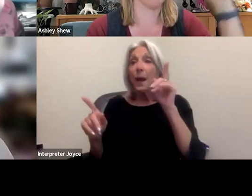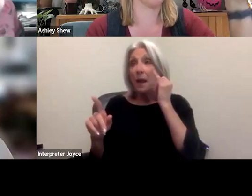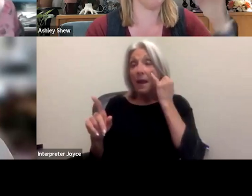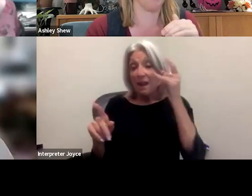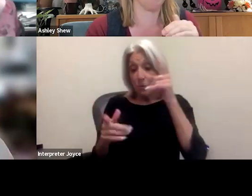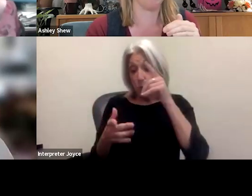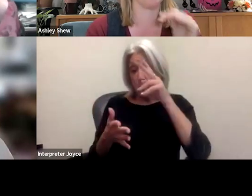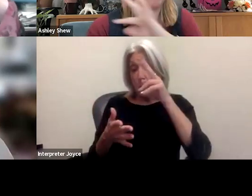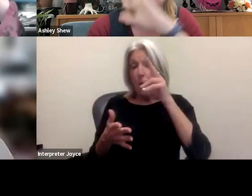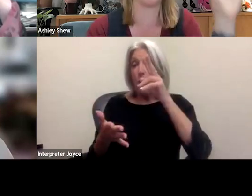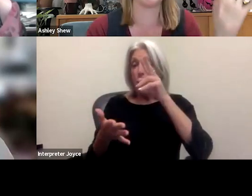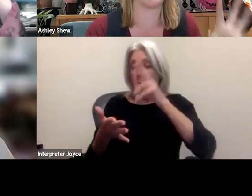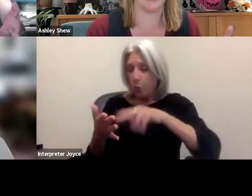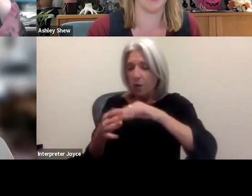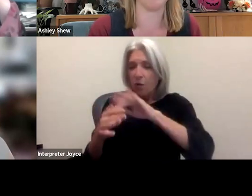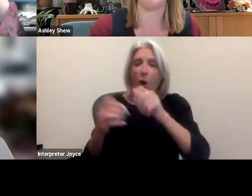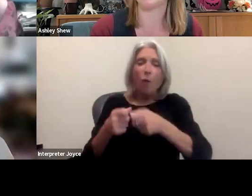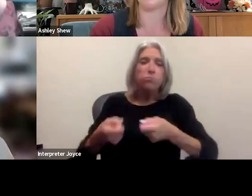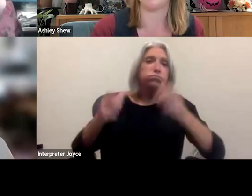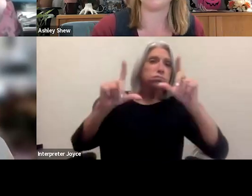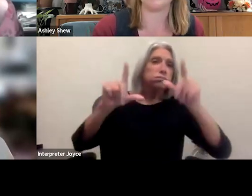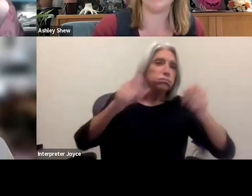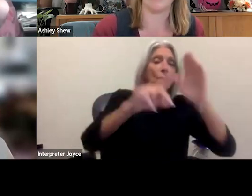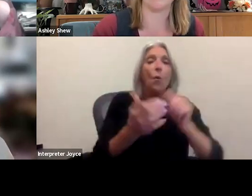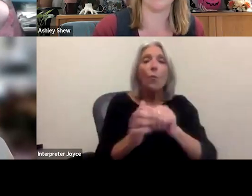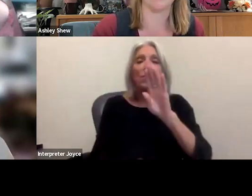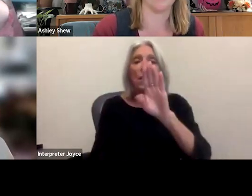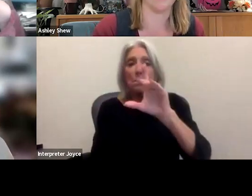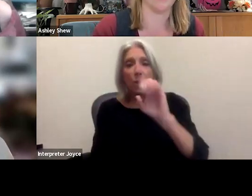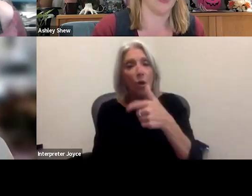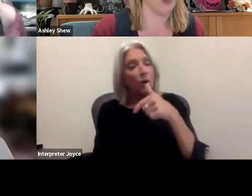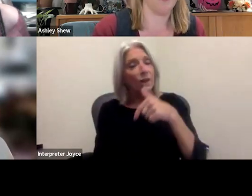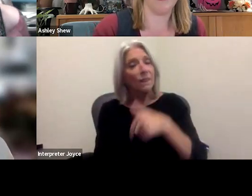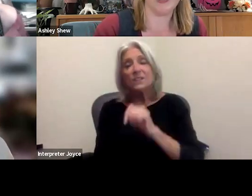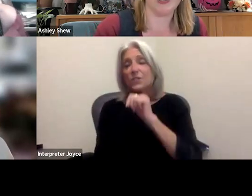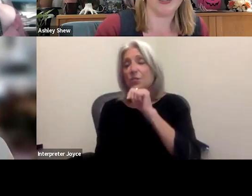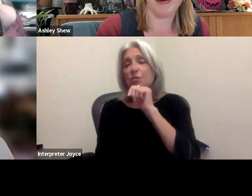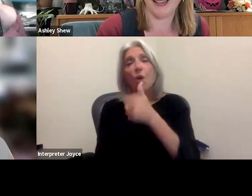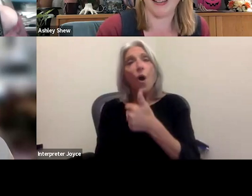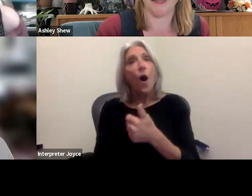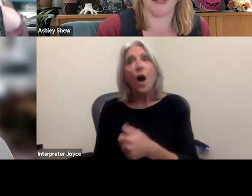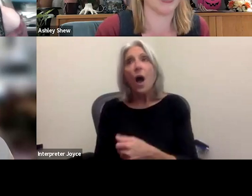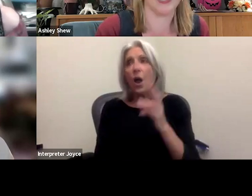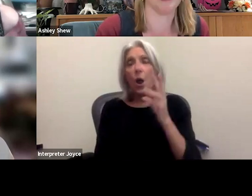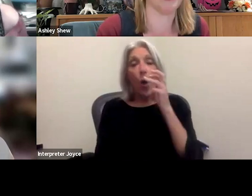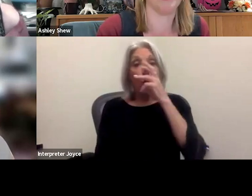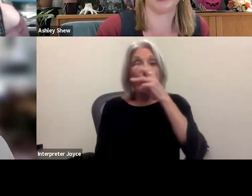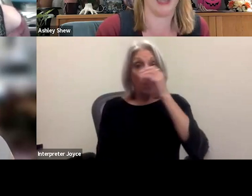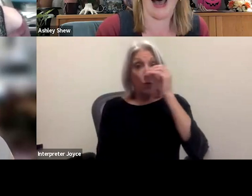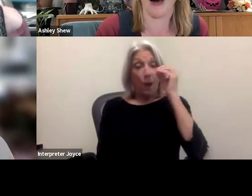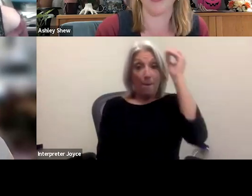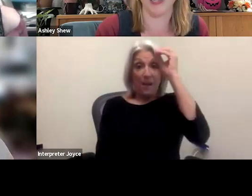and all of these blog posts and all of these things that I have, this is not a weird opinion for disabled people to have,